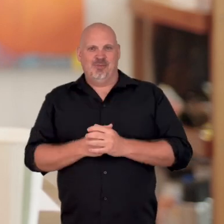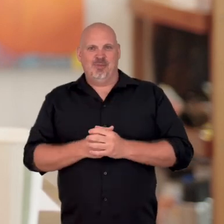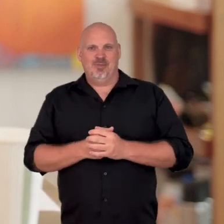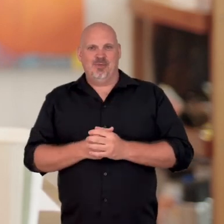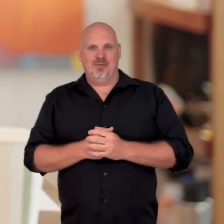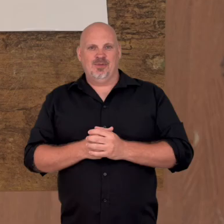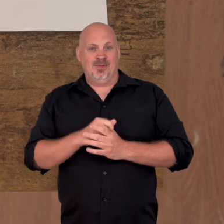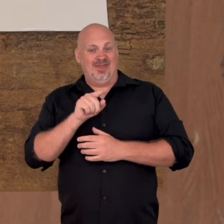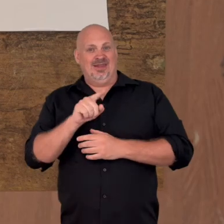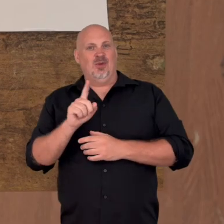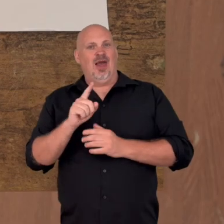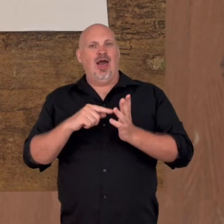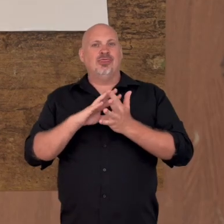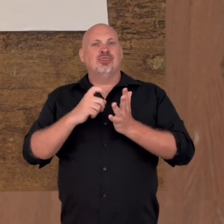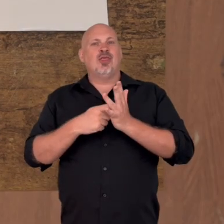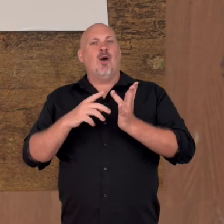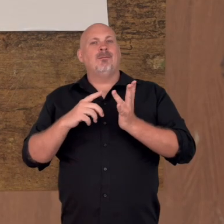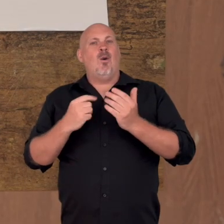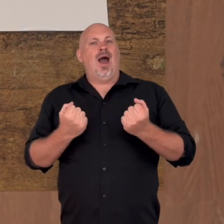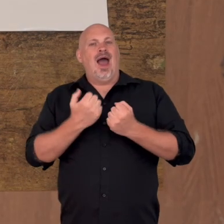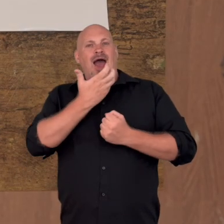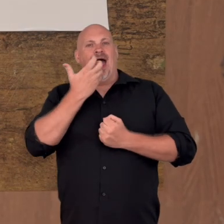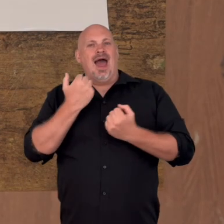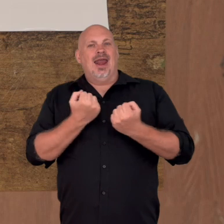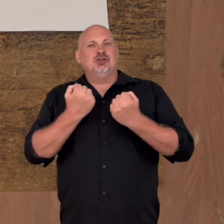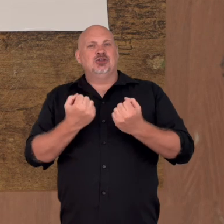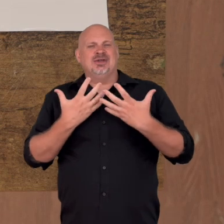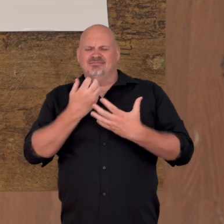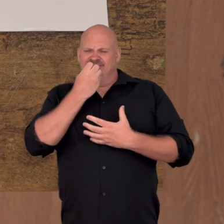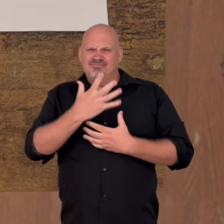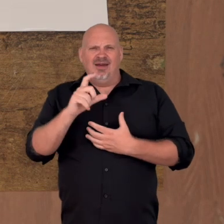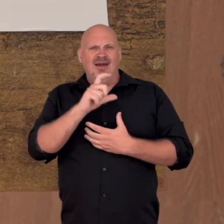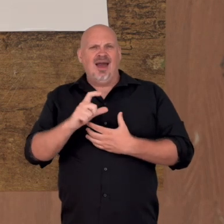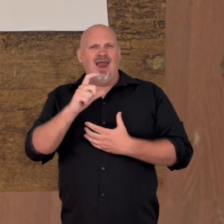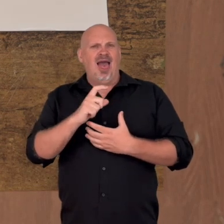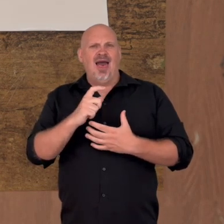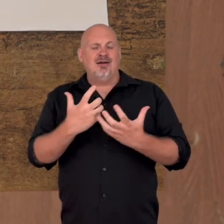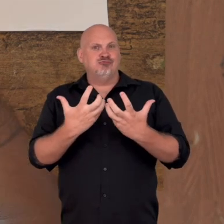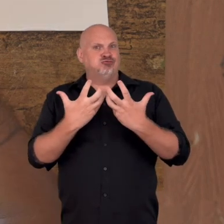fire is an incredible color palette like heat incredible color palette